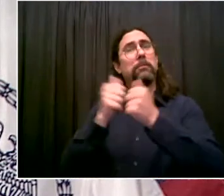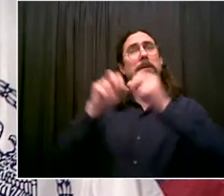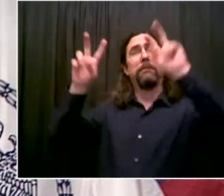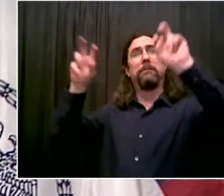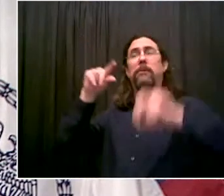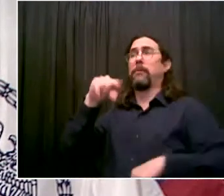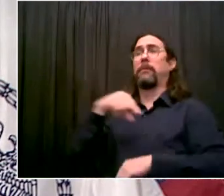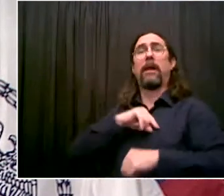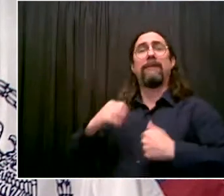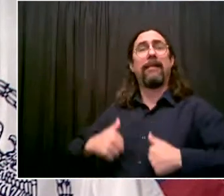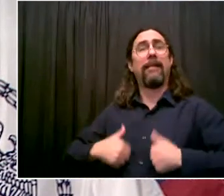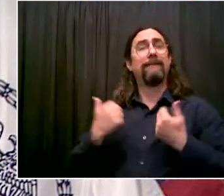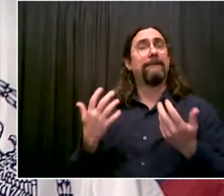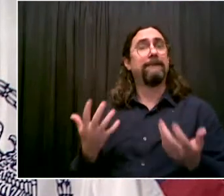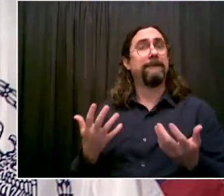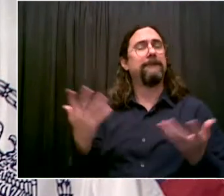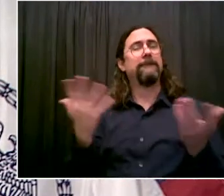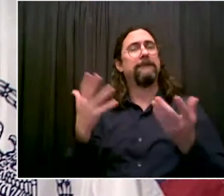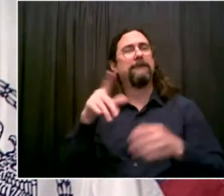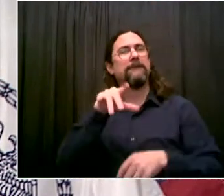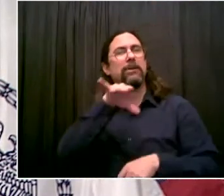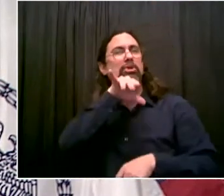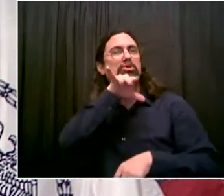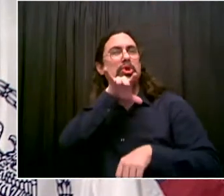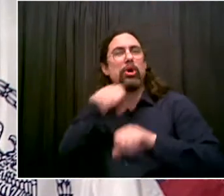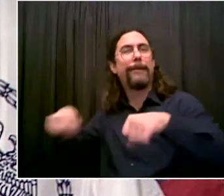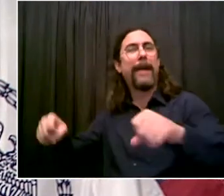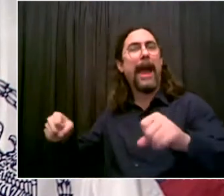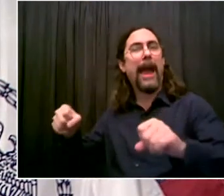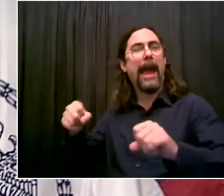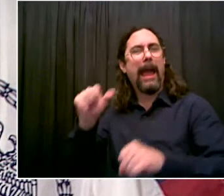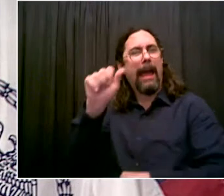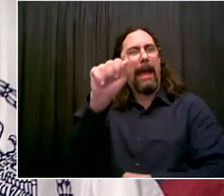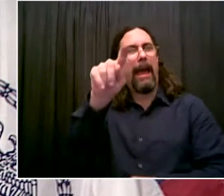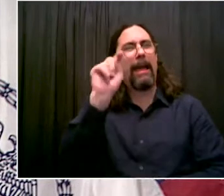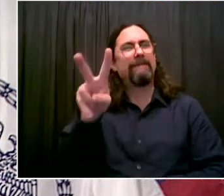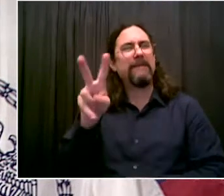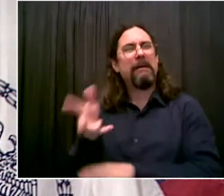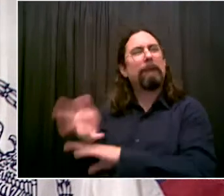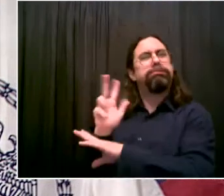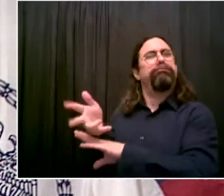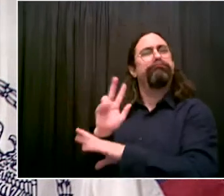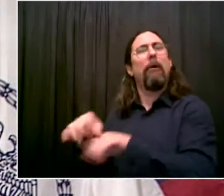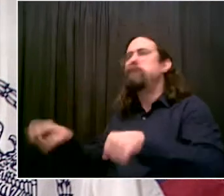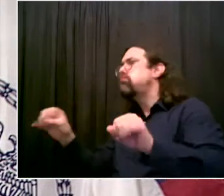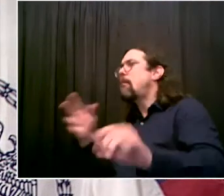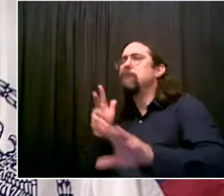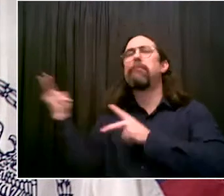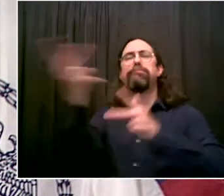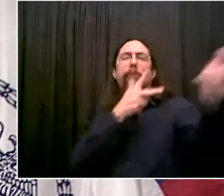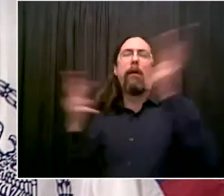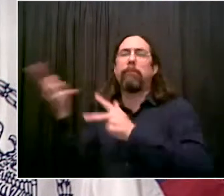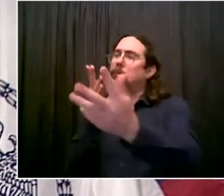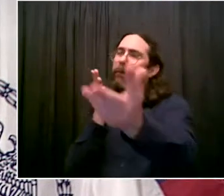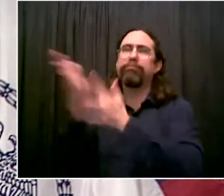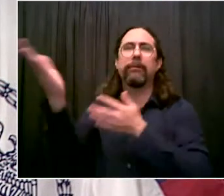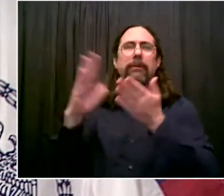DIRT BIKES AND ATVS ON CITY STERETS. ARE YOU DOING ABOUT THOSE TWO ISSUES?